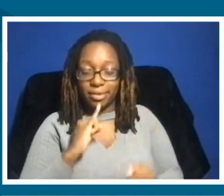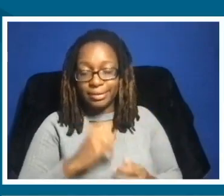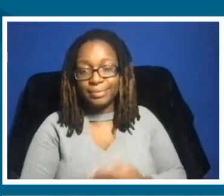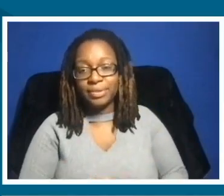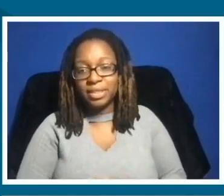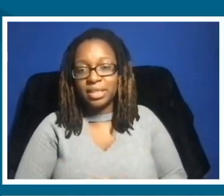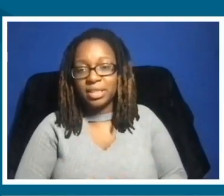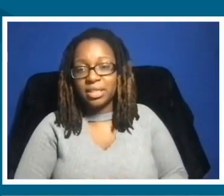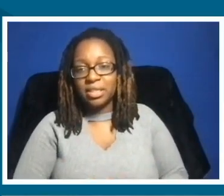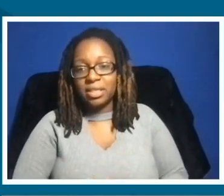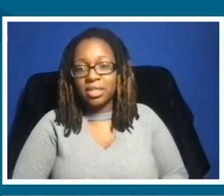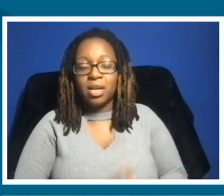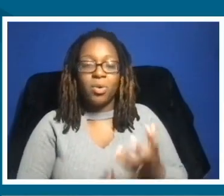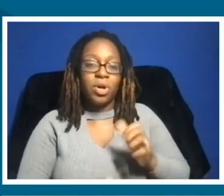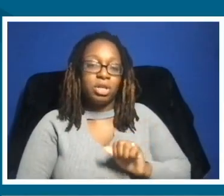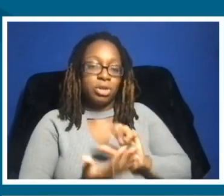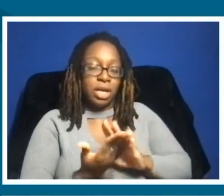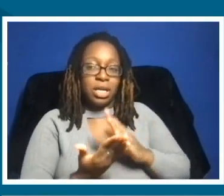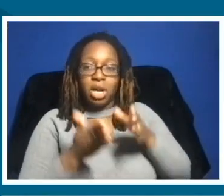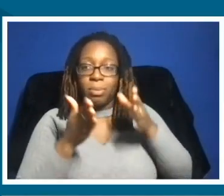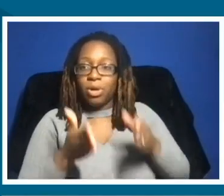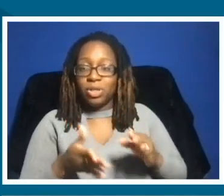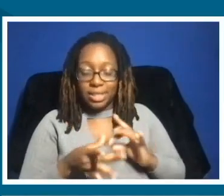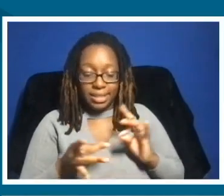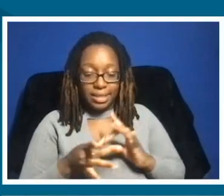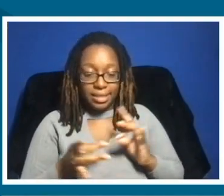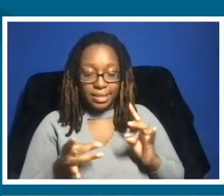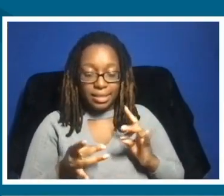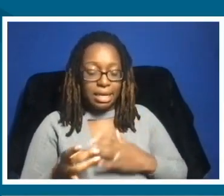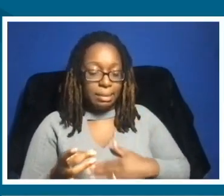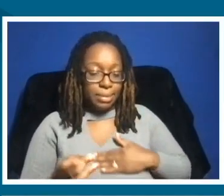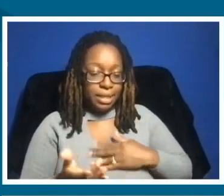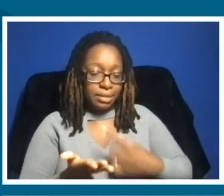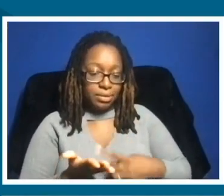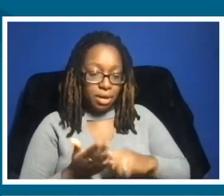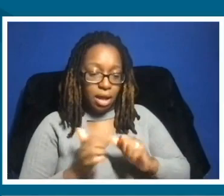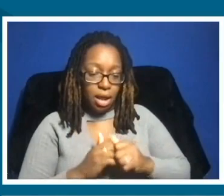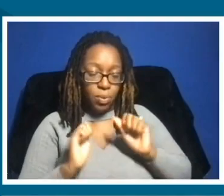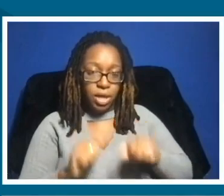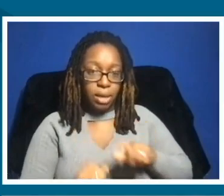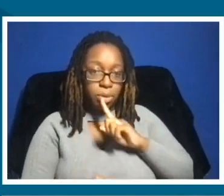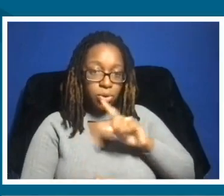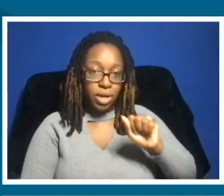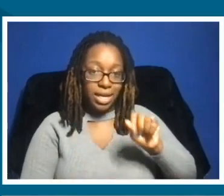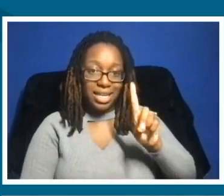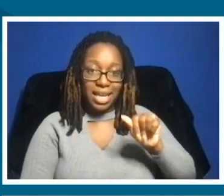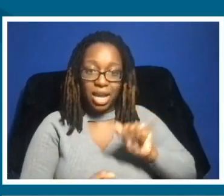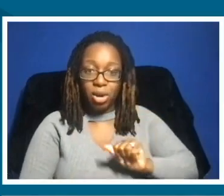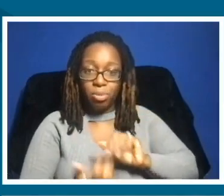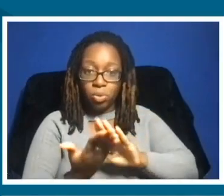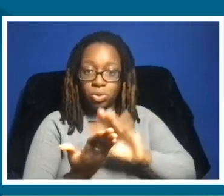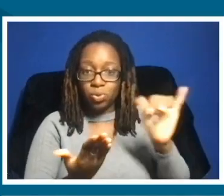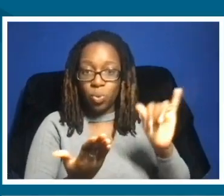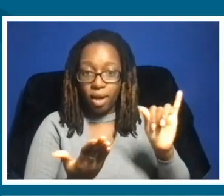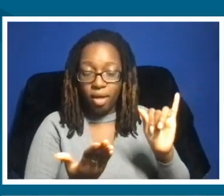address somebody said please address how we can ensure ada approaches as well and i thought that